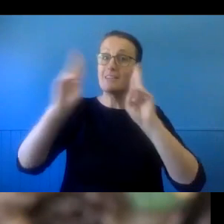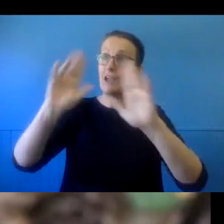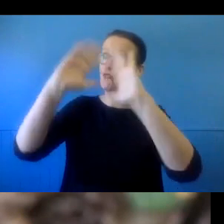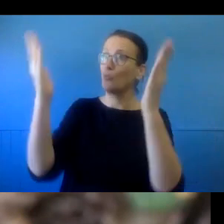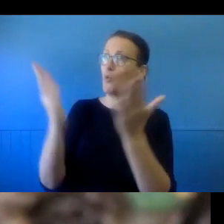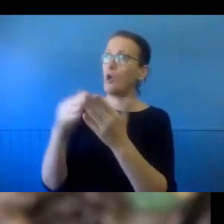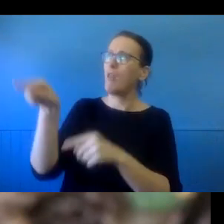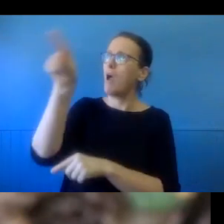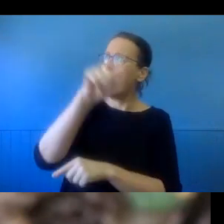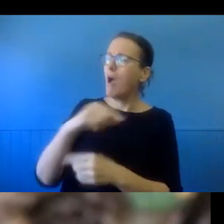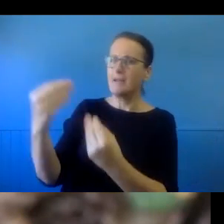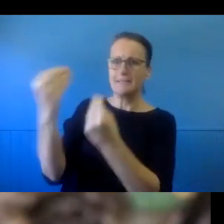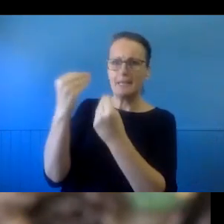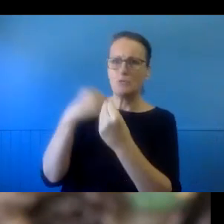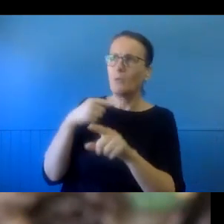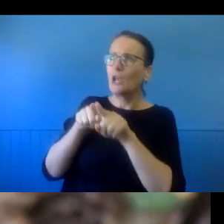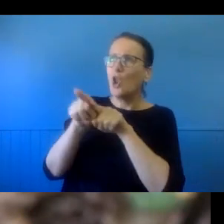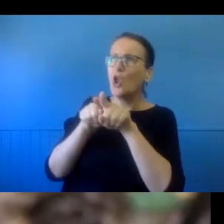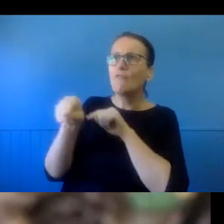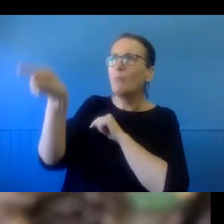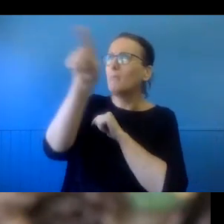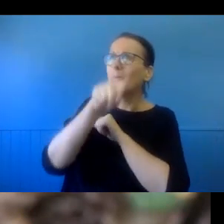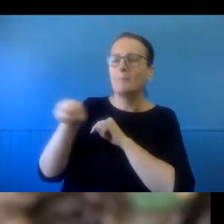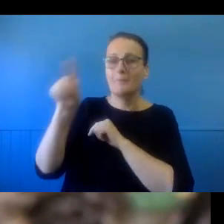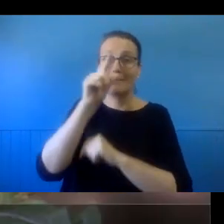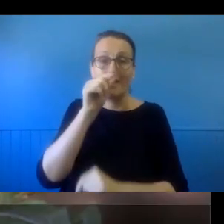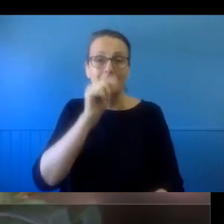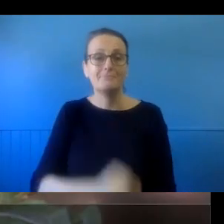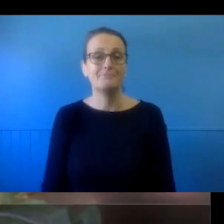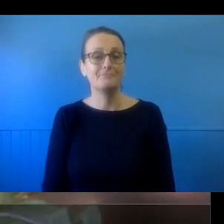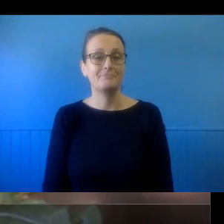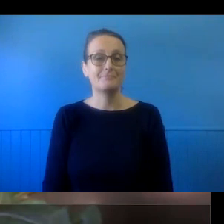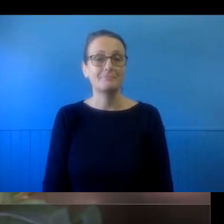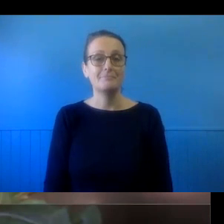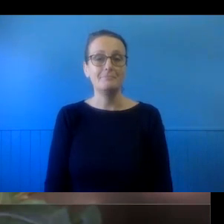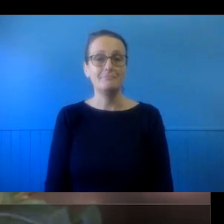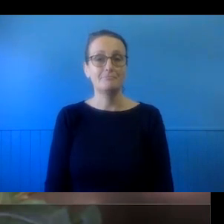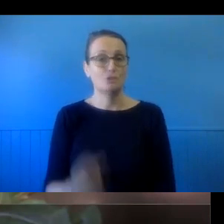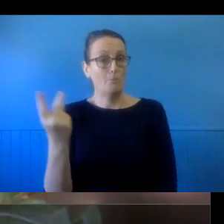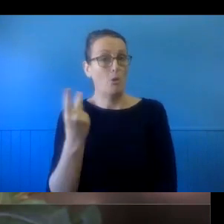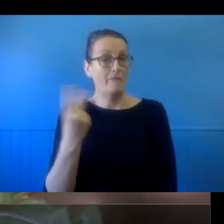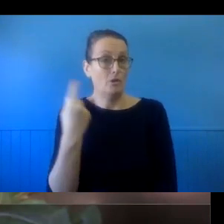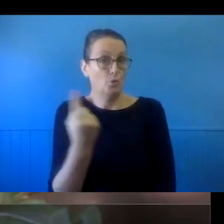difficult times. So who are we? You've heard a little bit about what